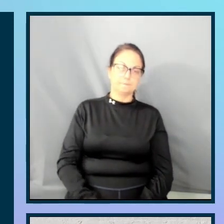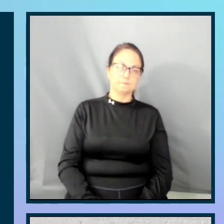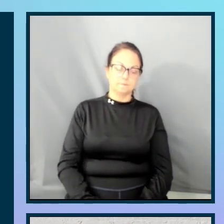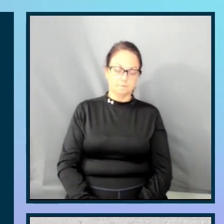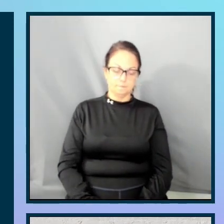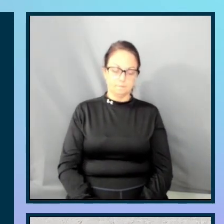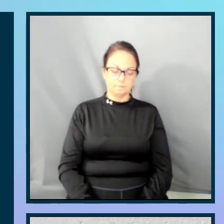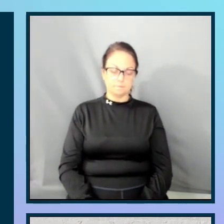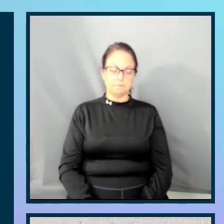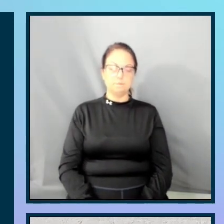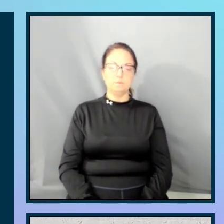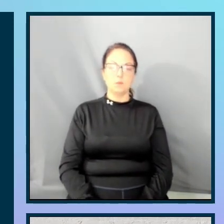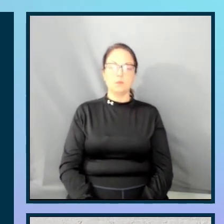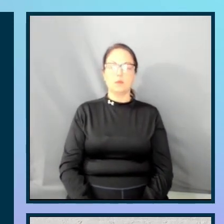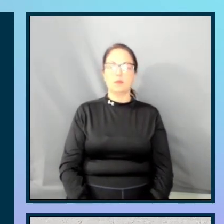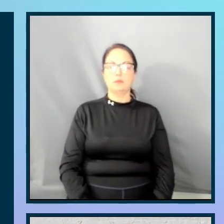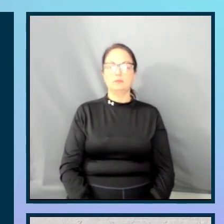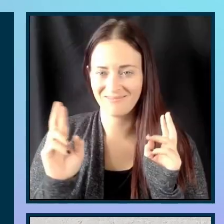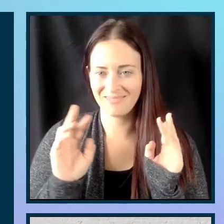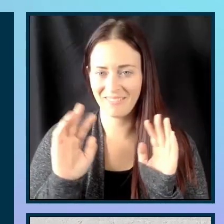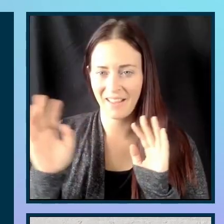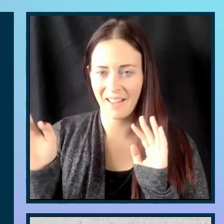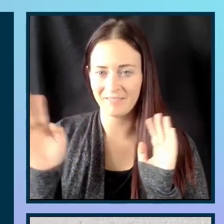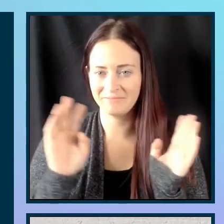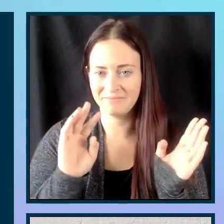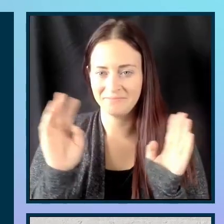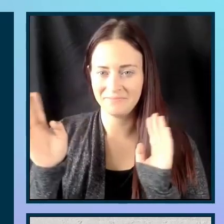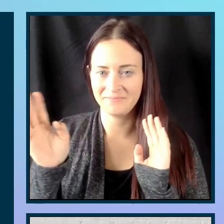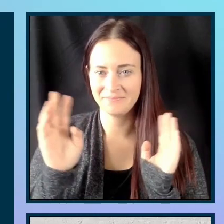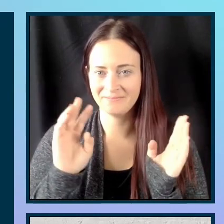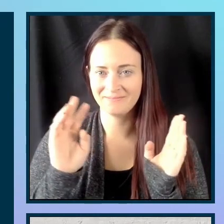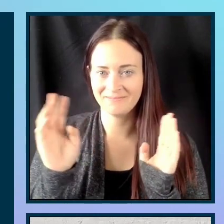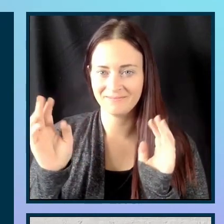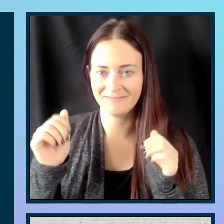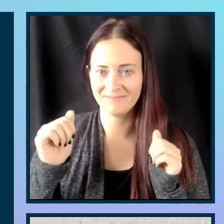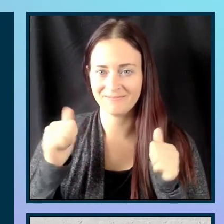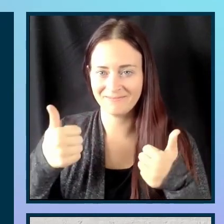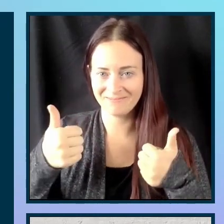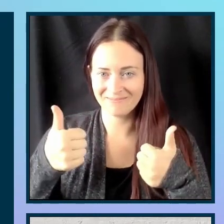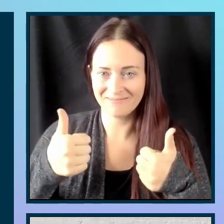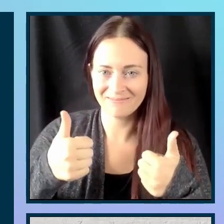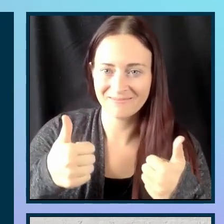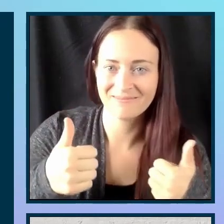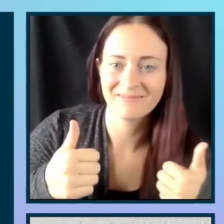I shared with you that things were going pretty well. I was doing my engineering work,